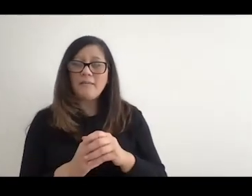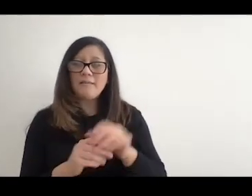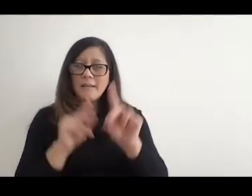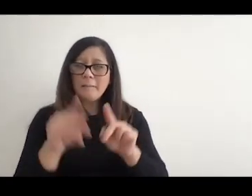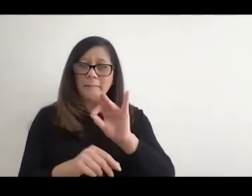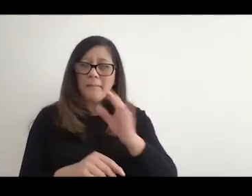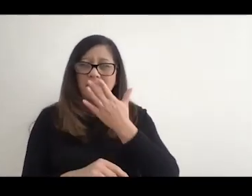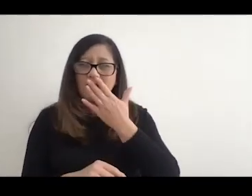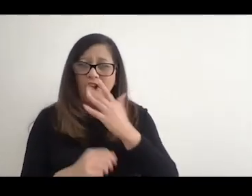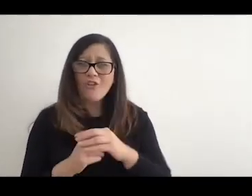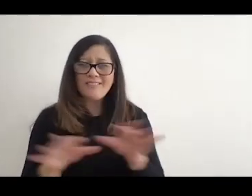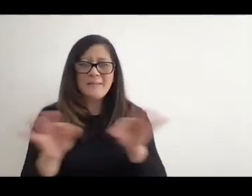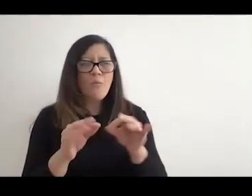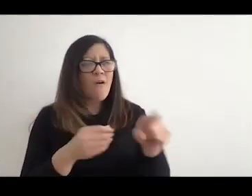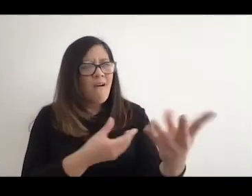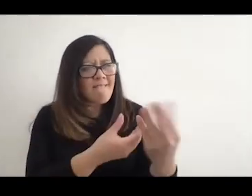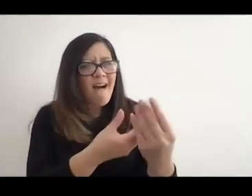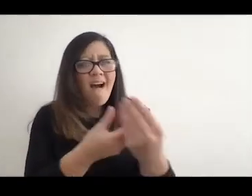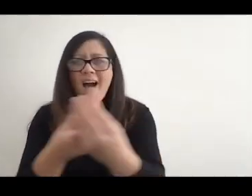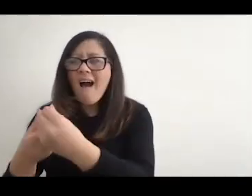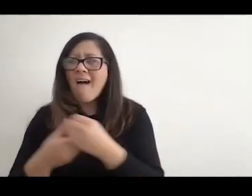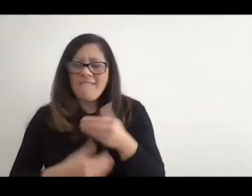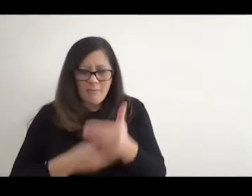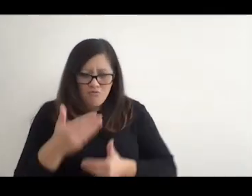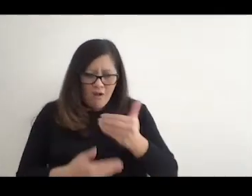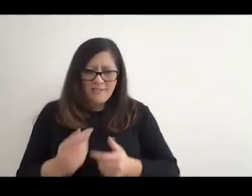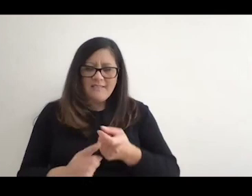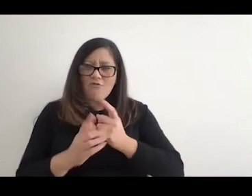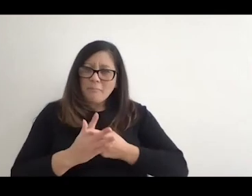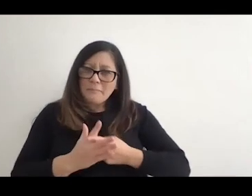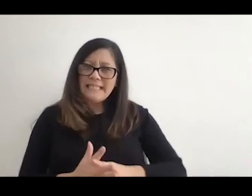A thoughtful approach when it comes to design for disability design for